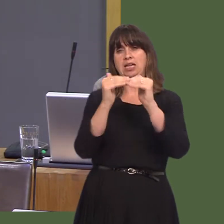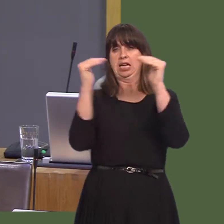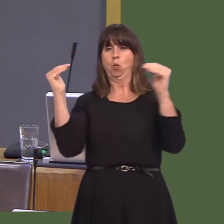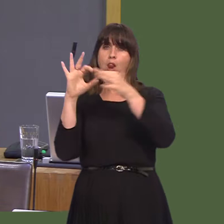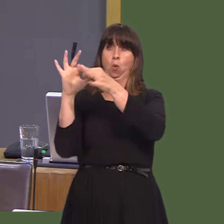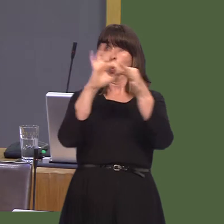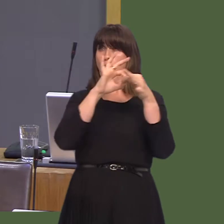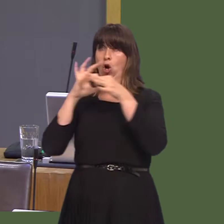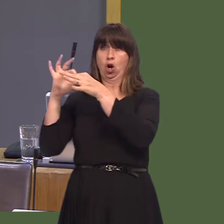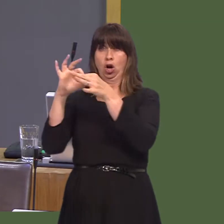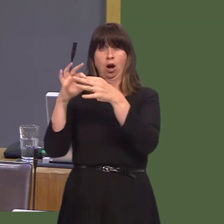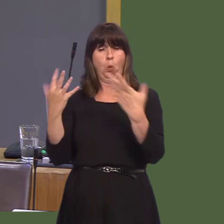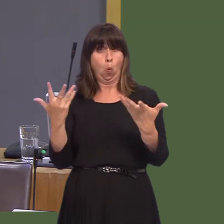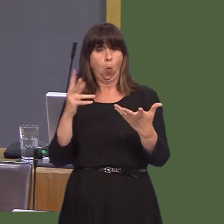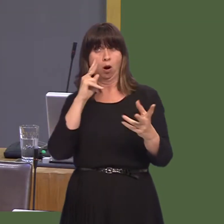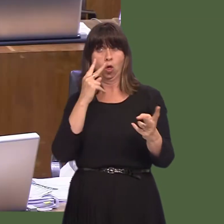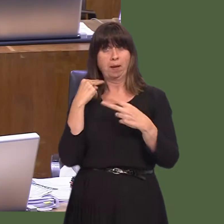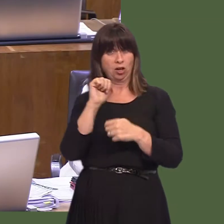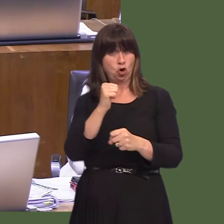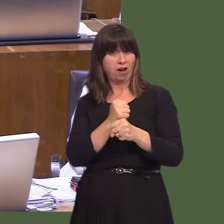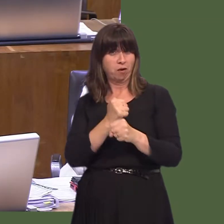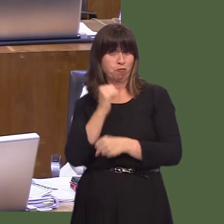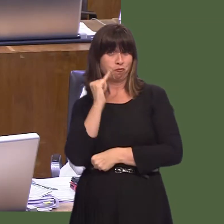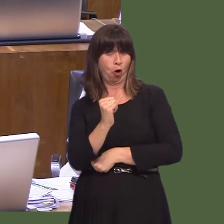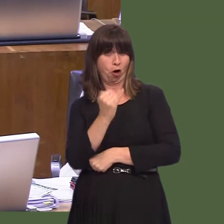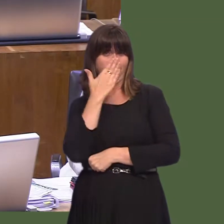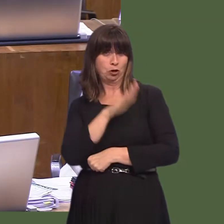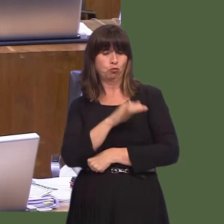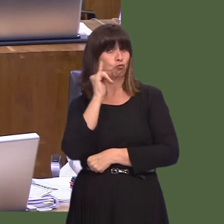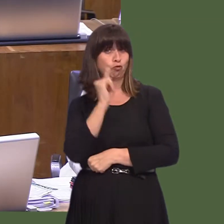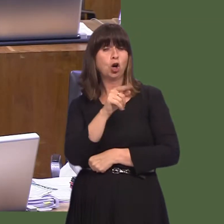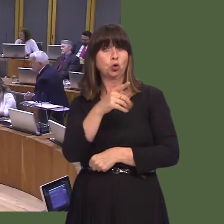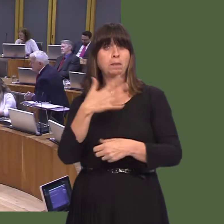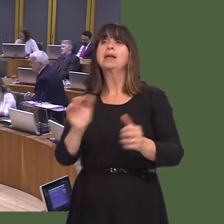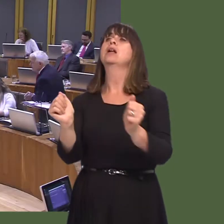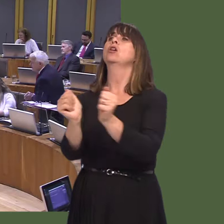or, in hindsight, was your Government wrong to consent to the European Union (Withdrawal)